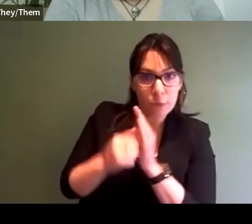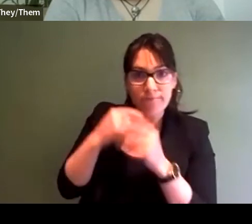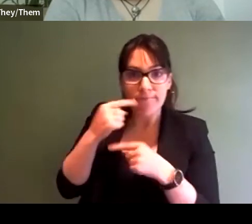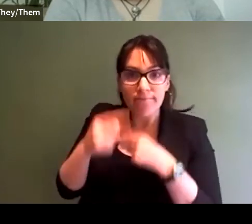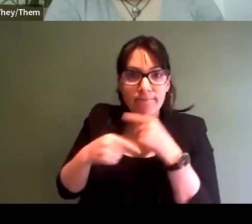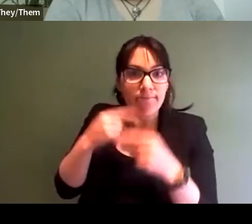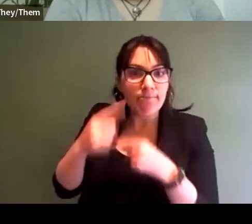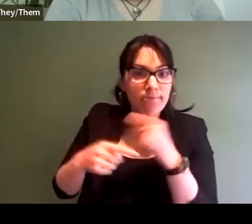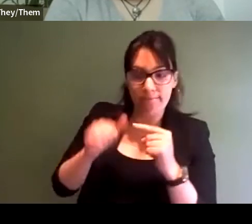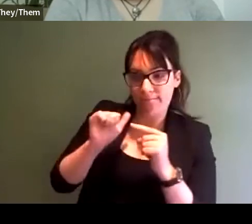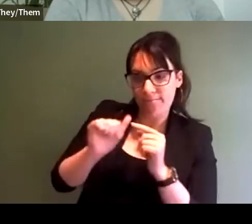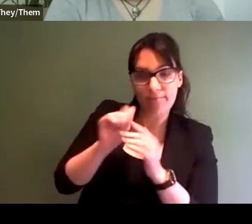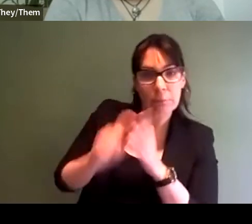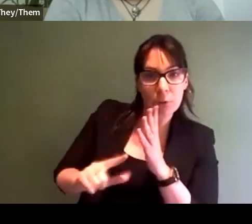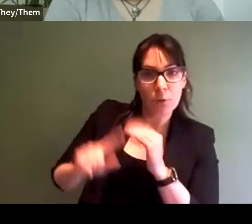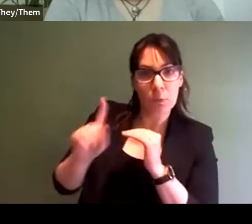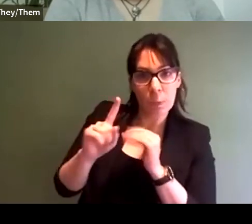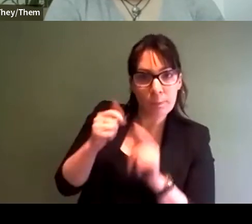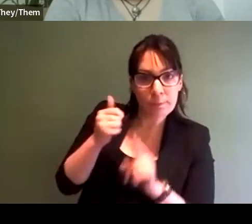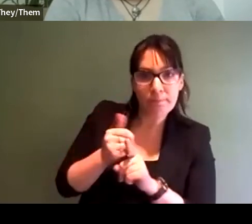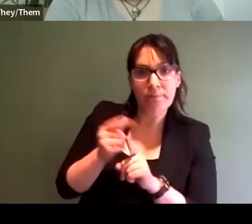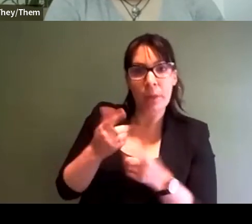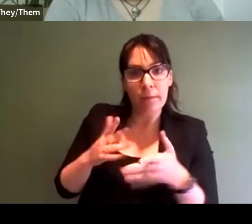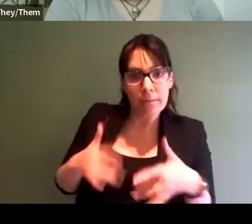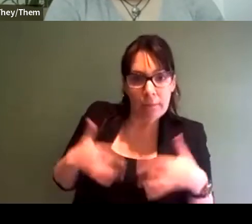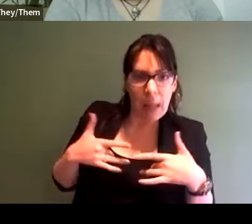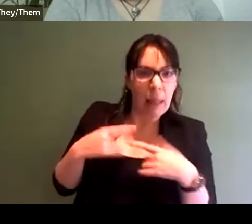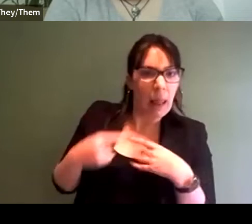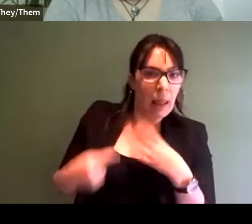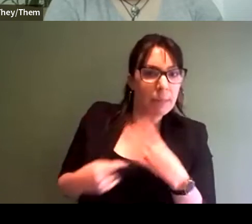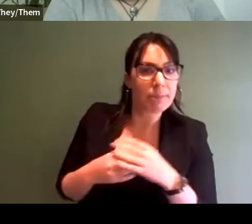and what have you seen from your work.